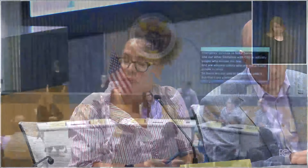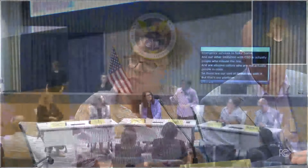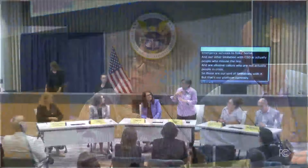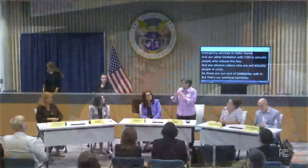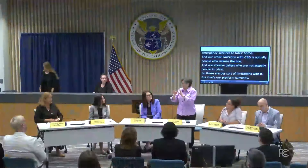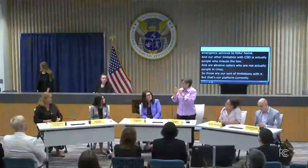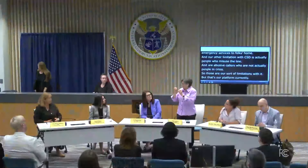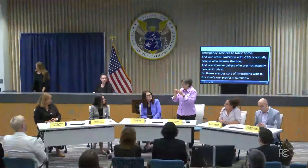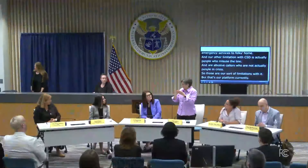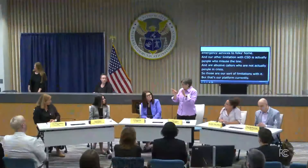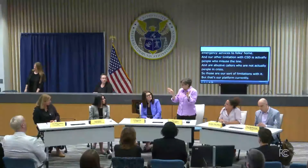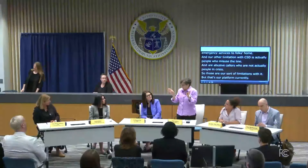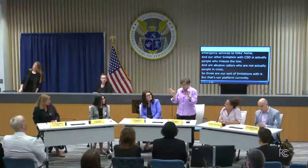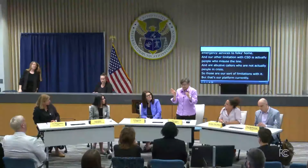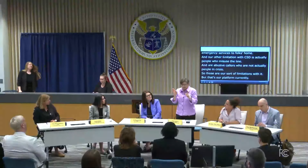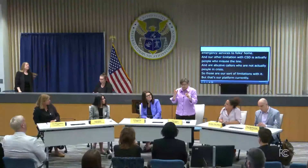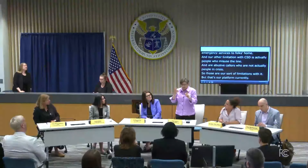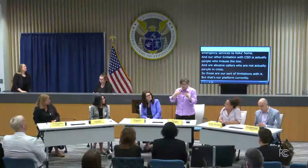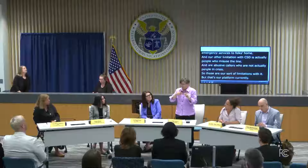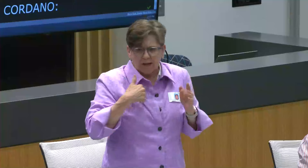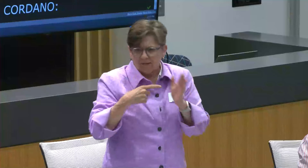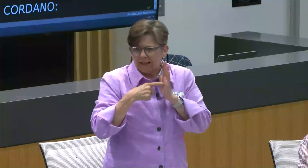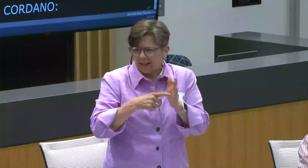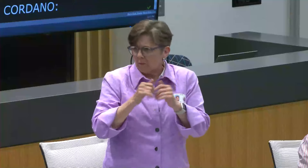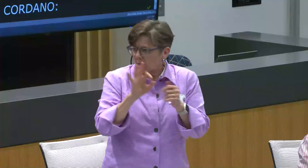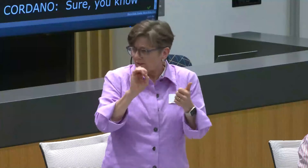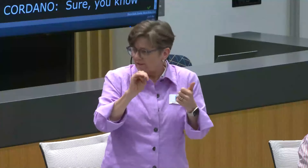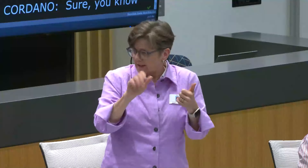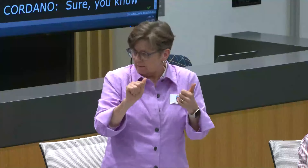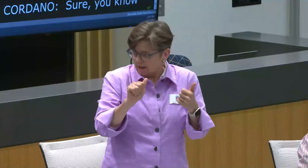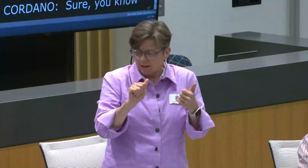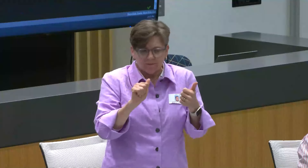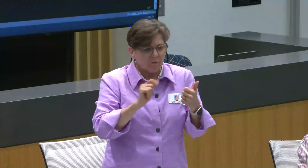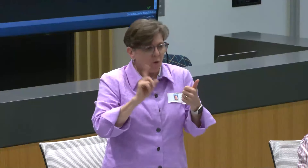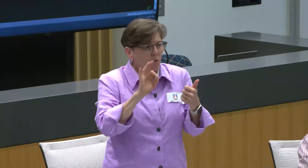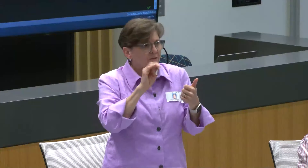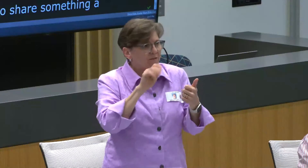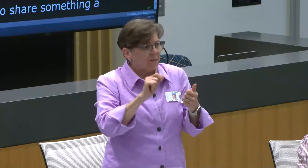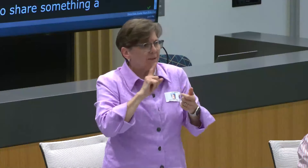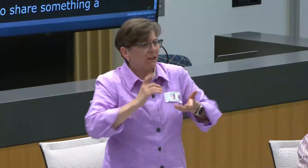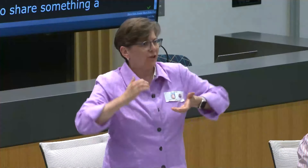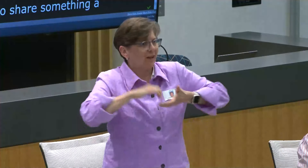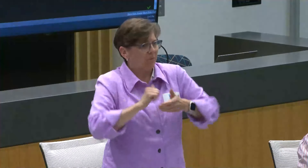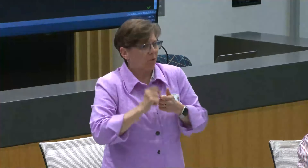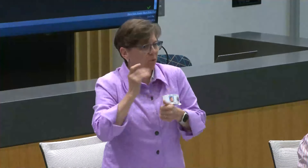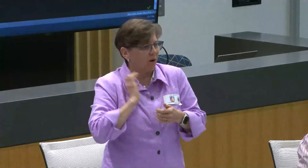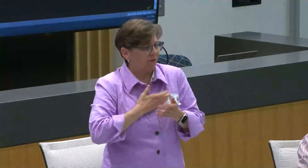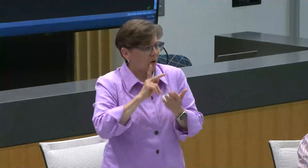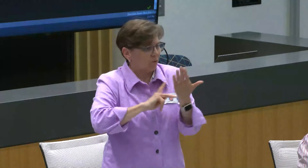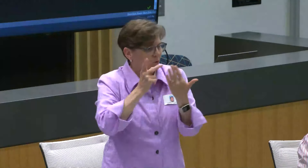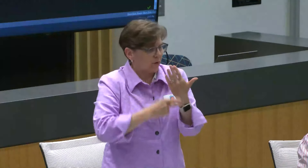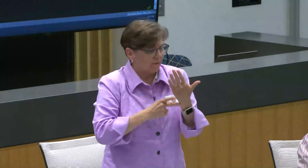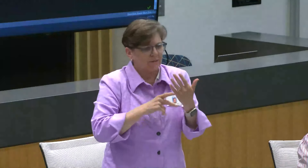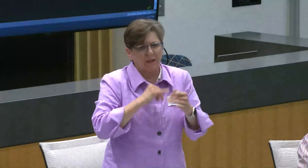SO THOSE ARE OUR SORT OF LIMITATIONS WITH IT. BUT THAT'S OUR PLATFORM CURRENTLY. SUZY ROSEN SINGLETON: BOBBI.